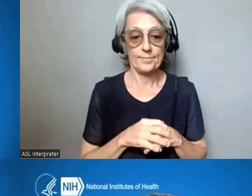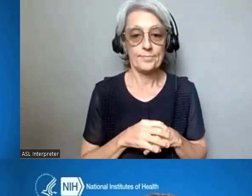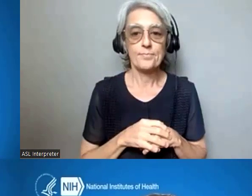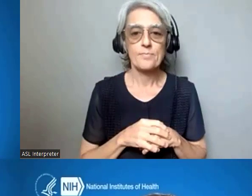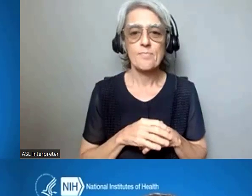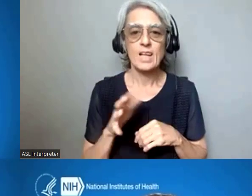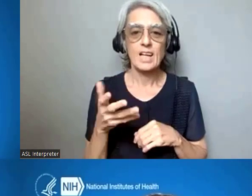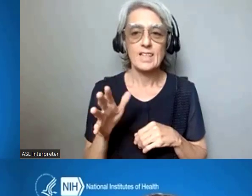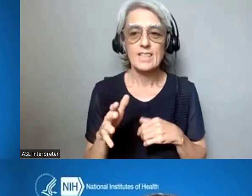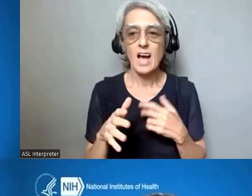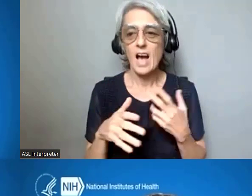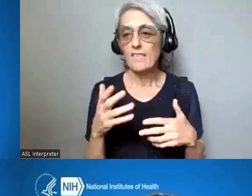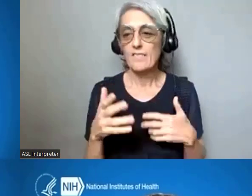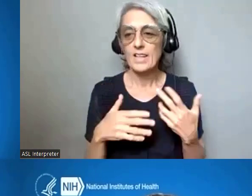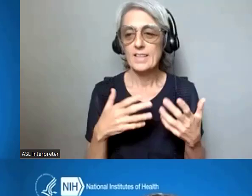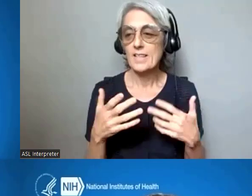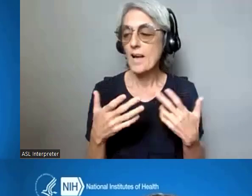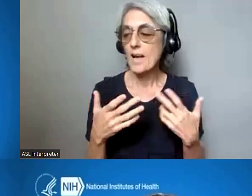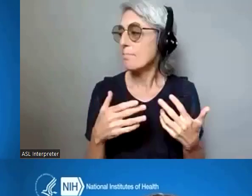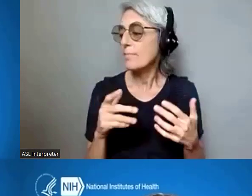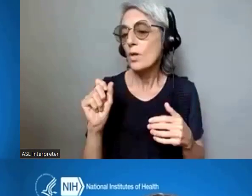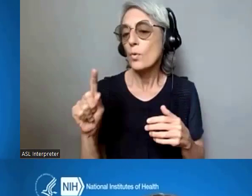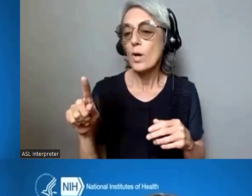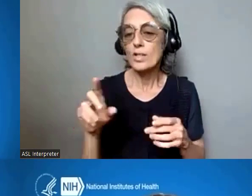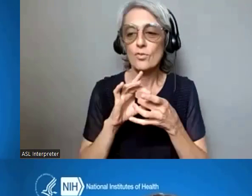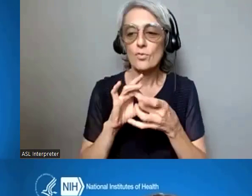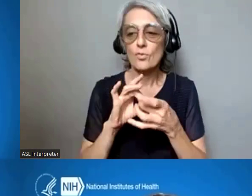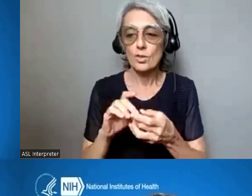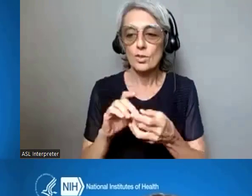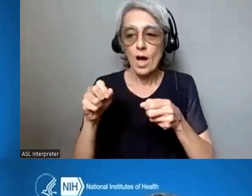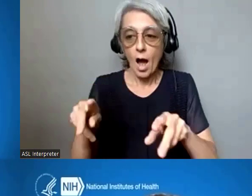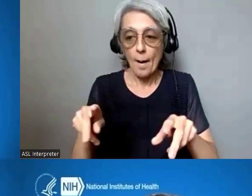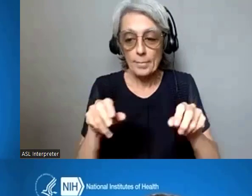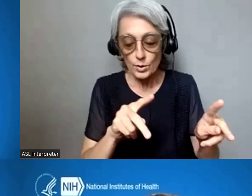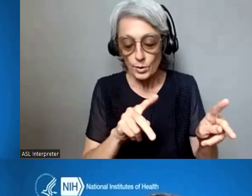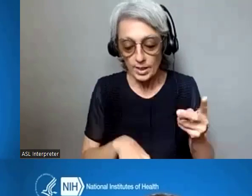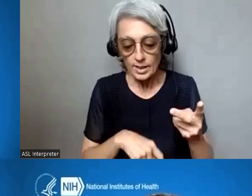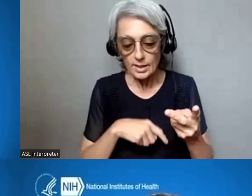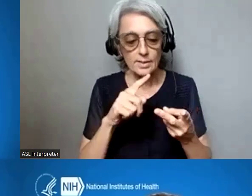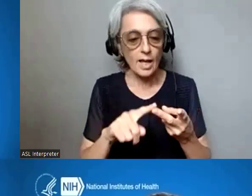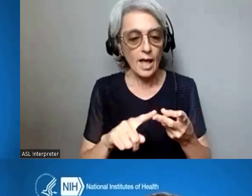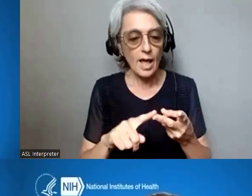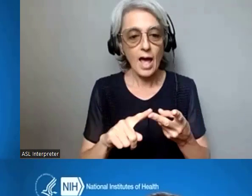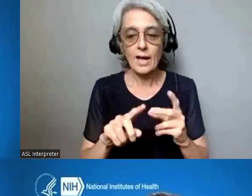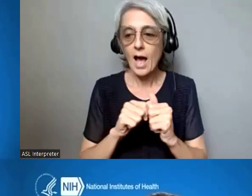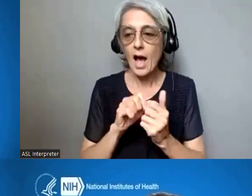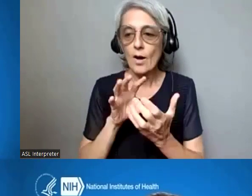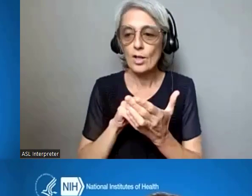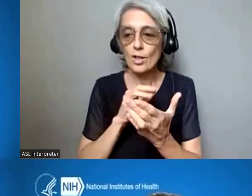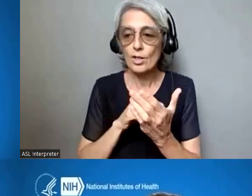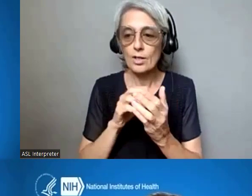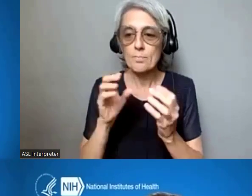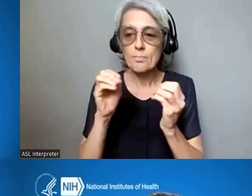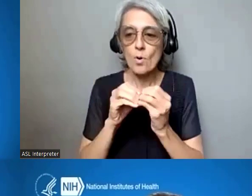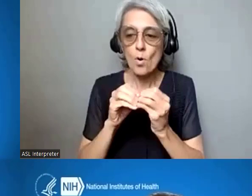It's a question about opportunities and exposure to grant-writing skills. And the question I presume is